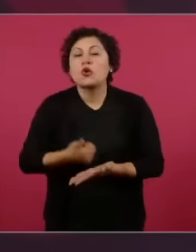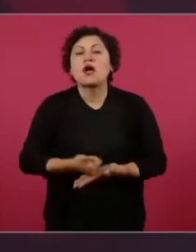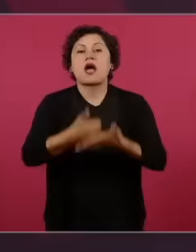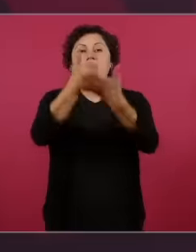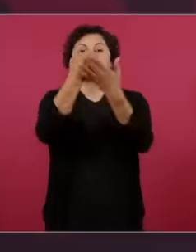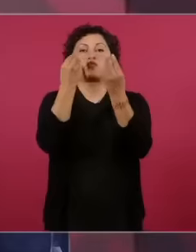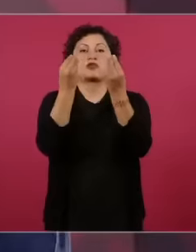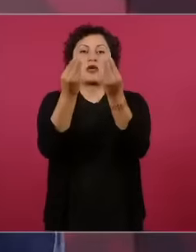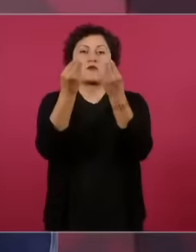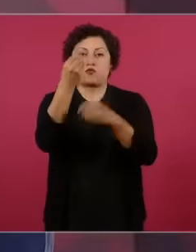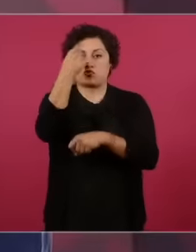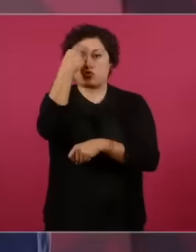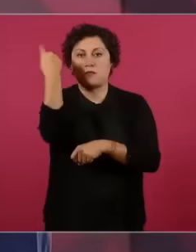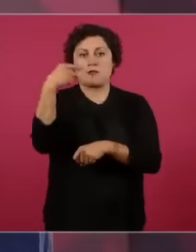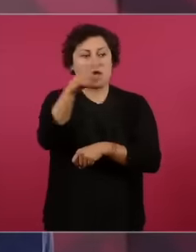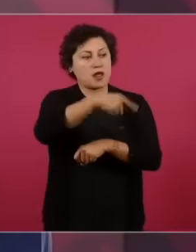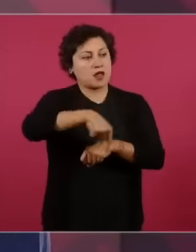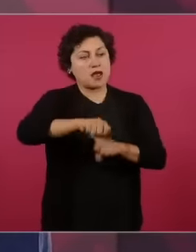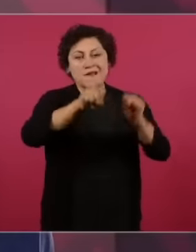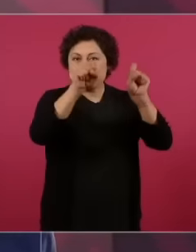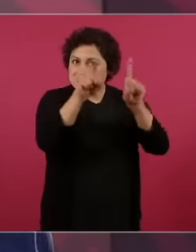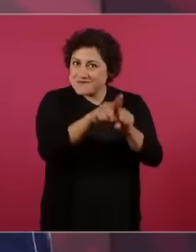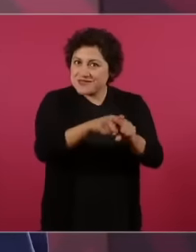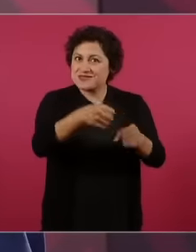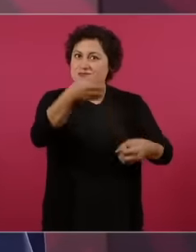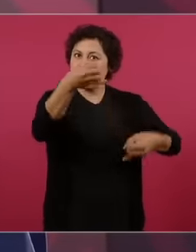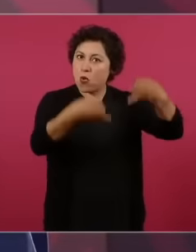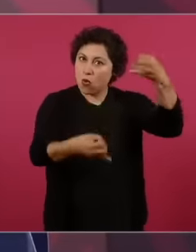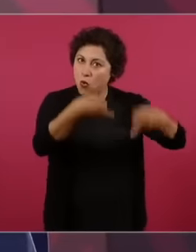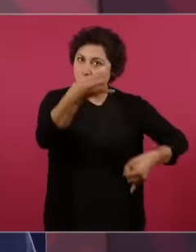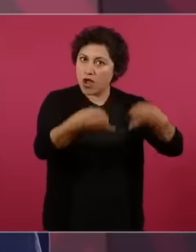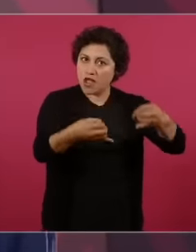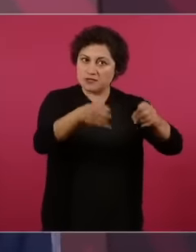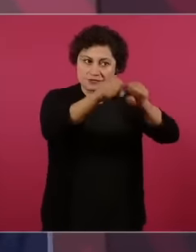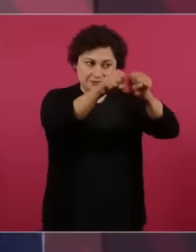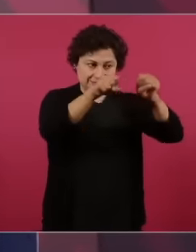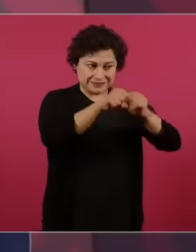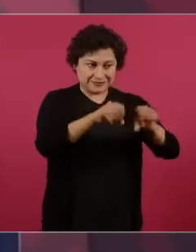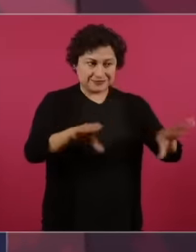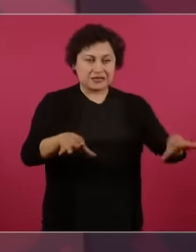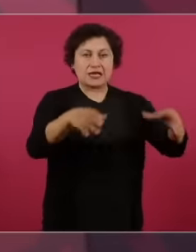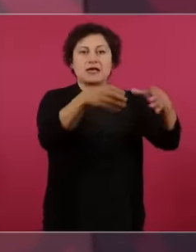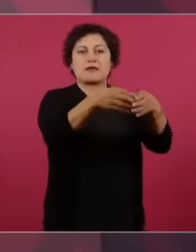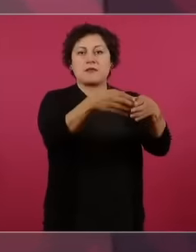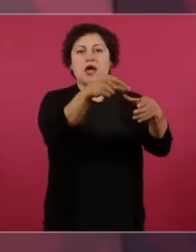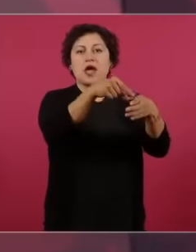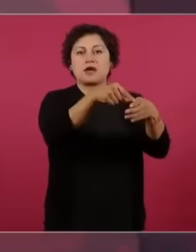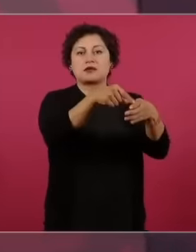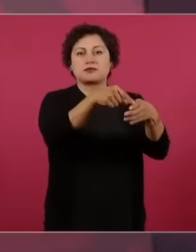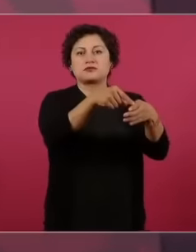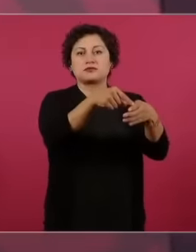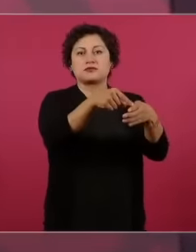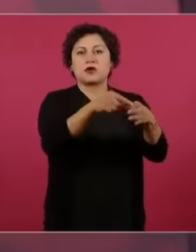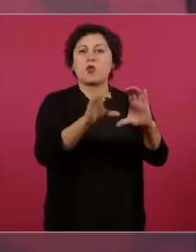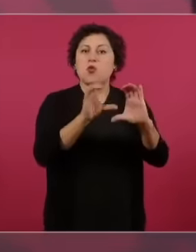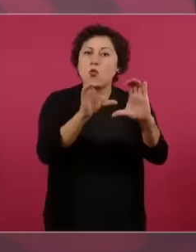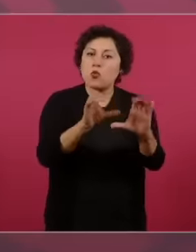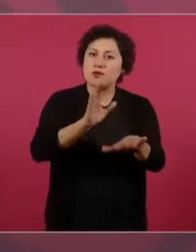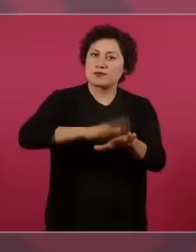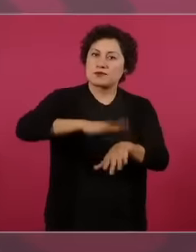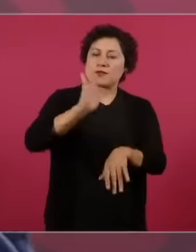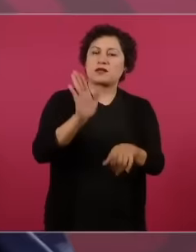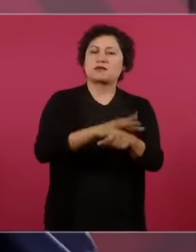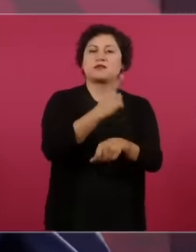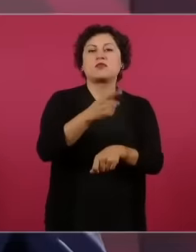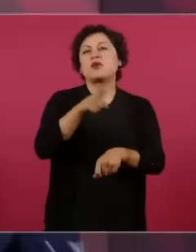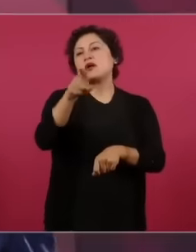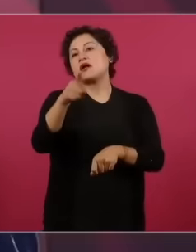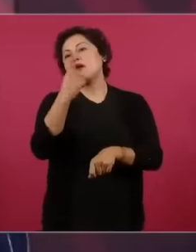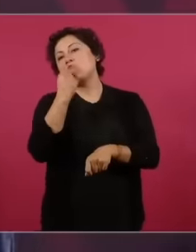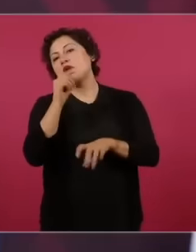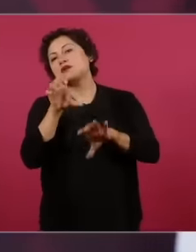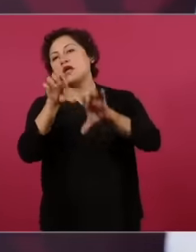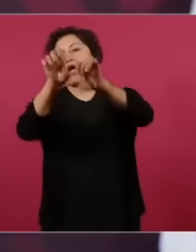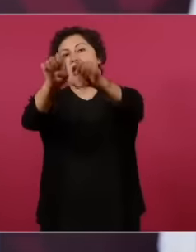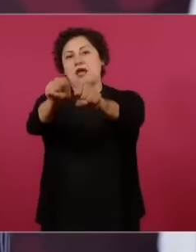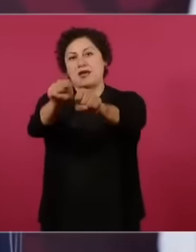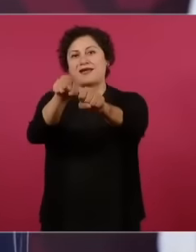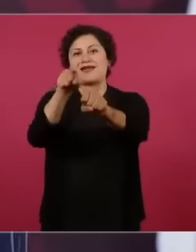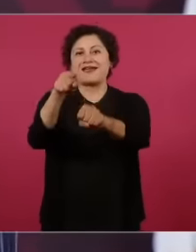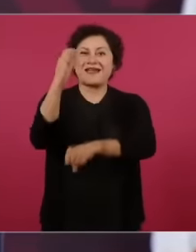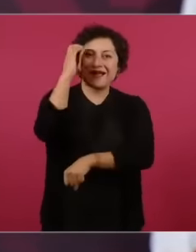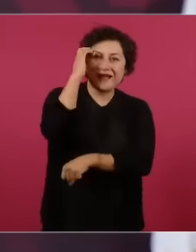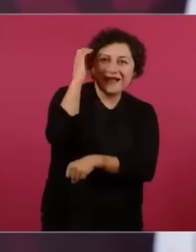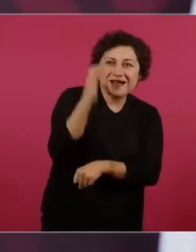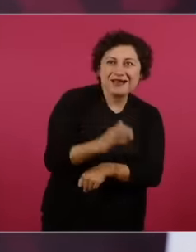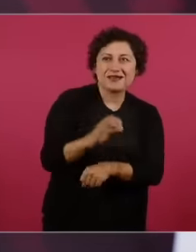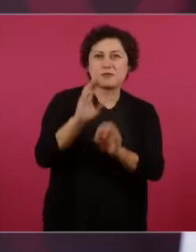revolving door. Organized crime criminals enter, white collar criminals, and